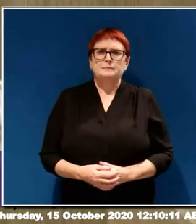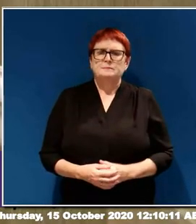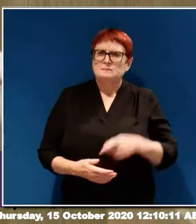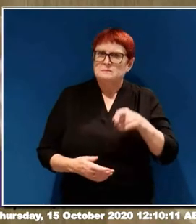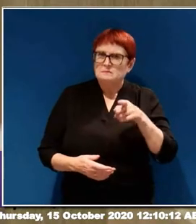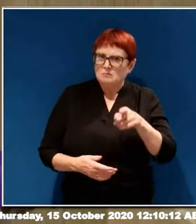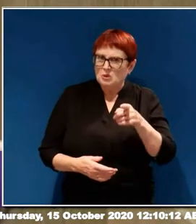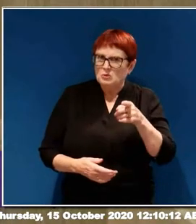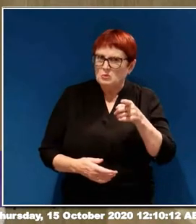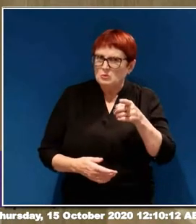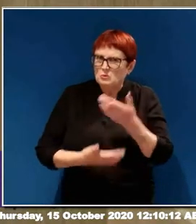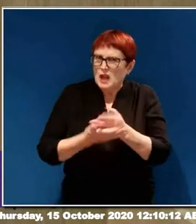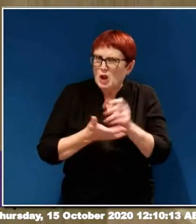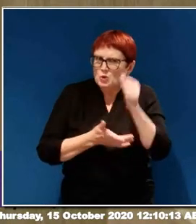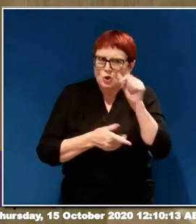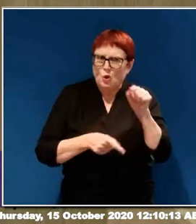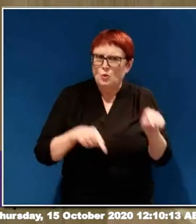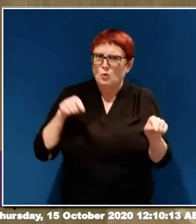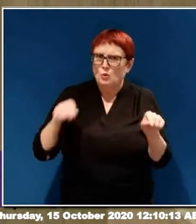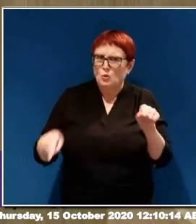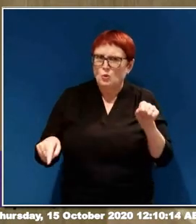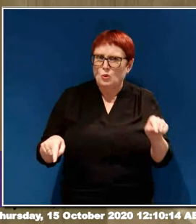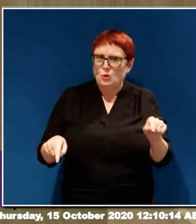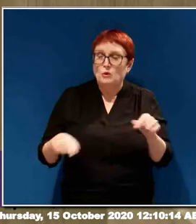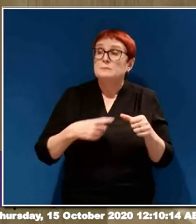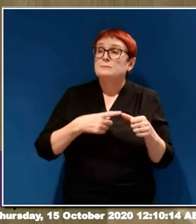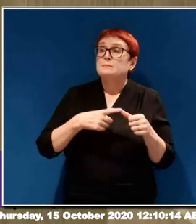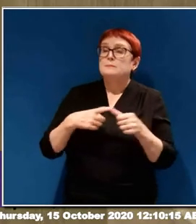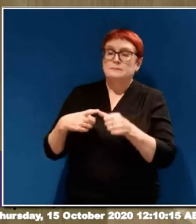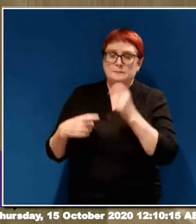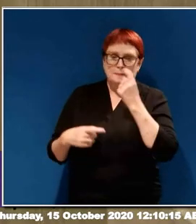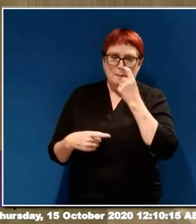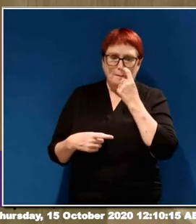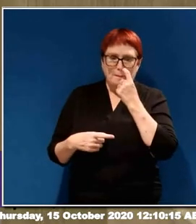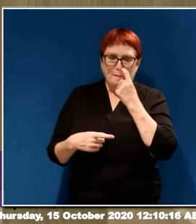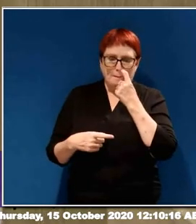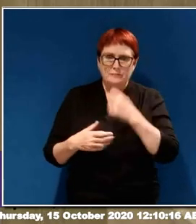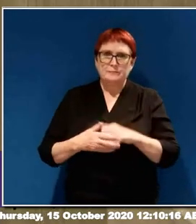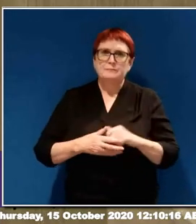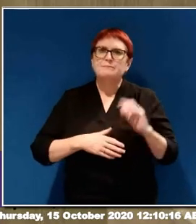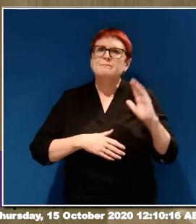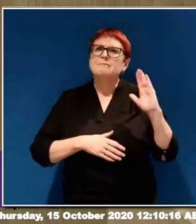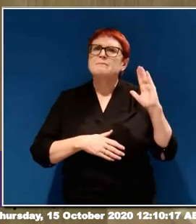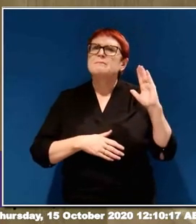Previous introduction to the role years ago.